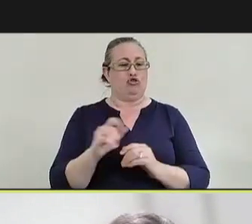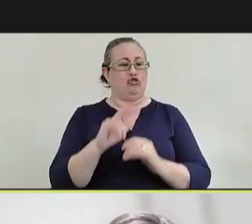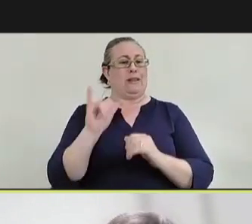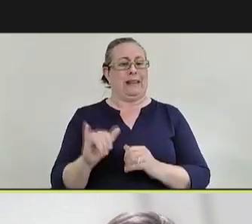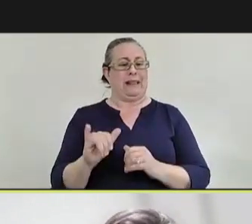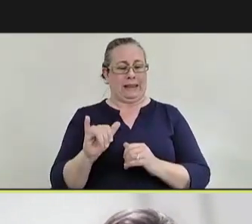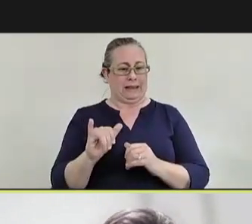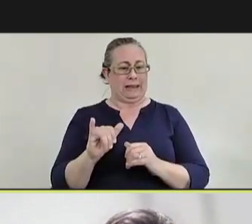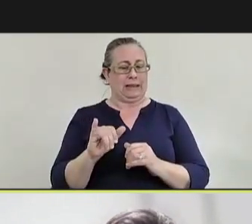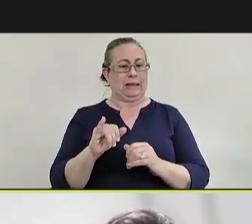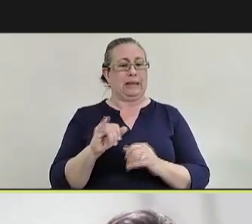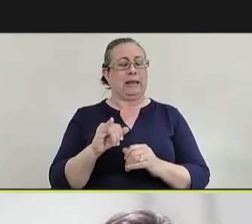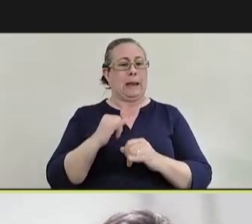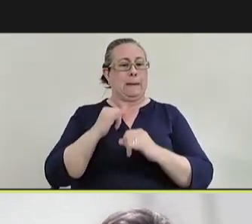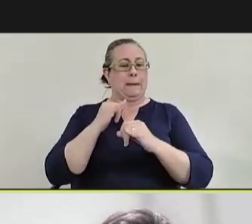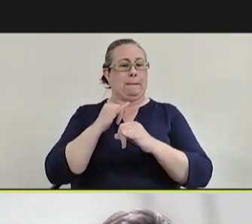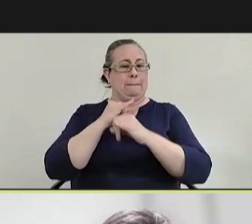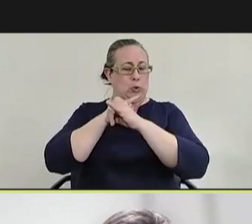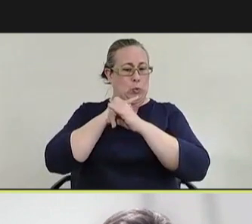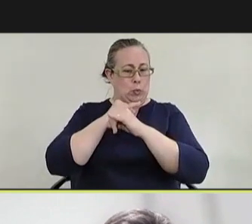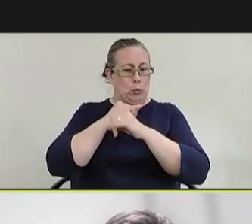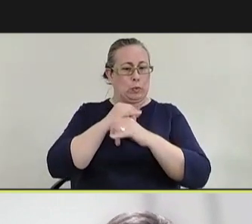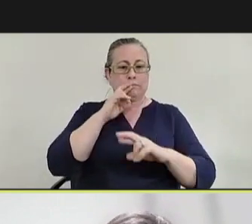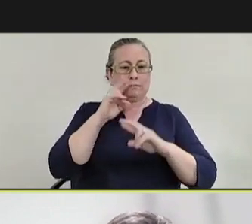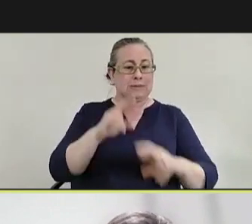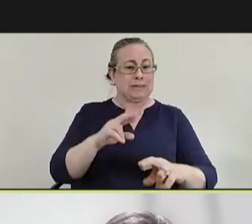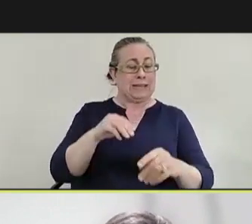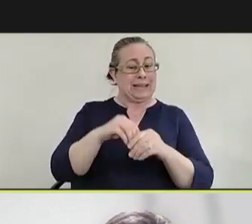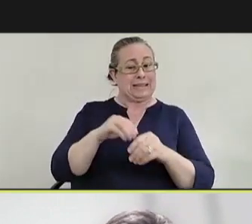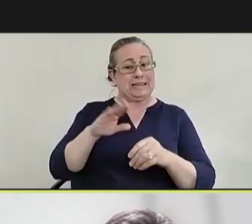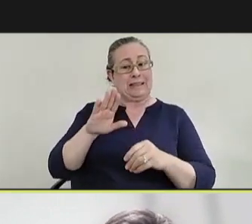from two different pathogens and infants until their immune system is built up with their own